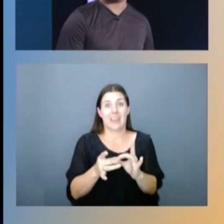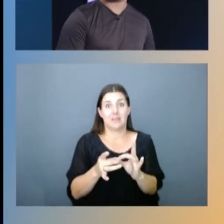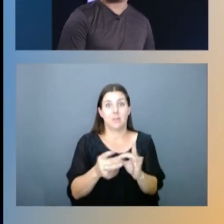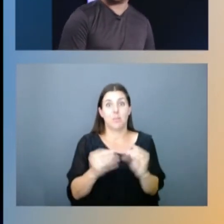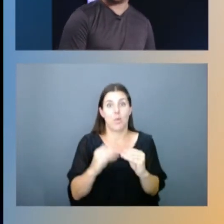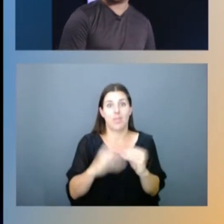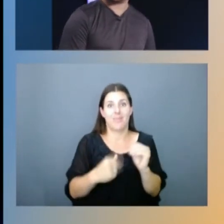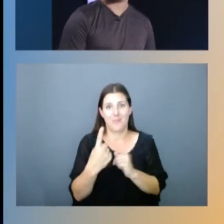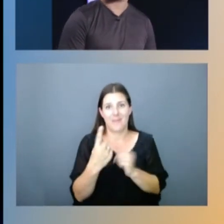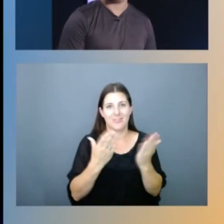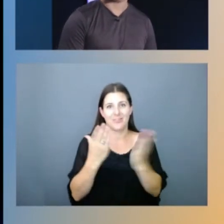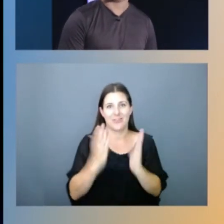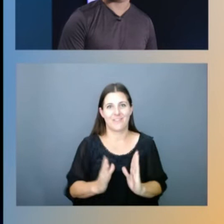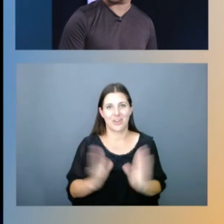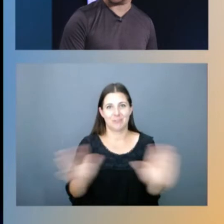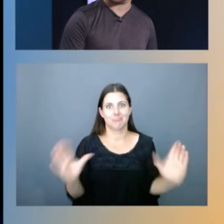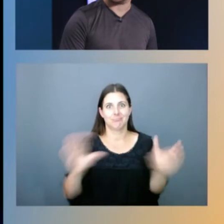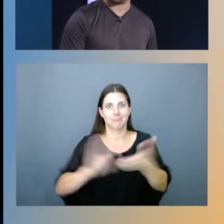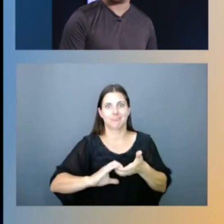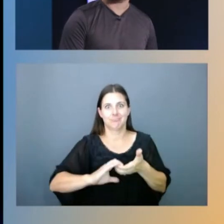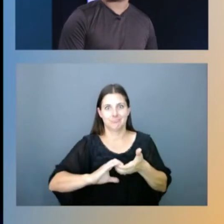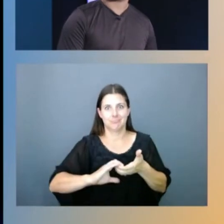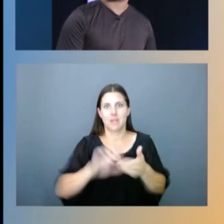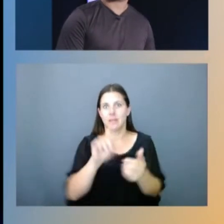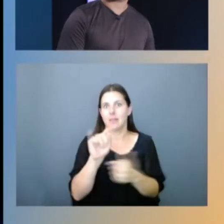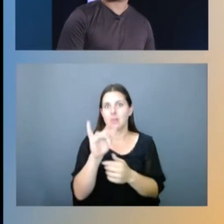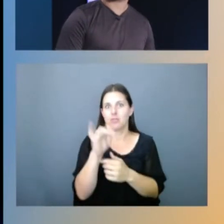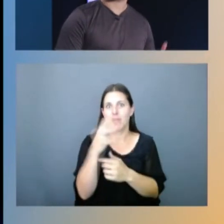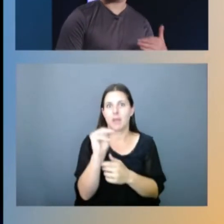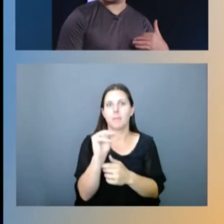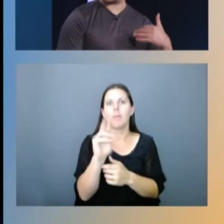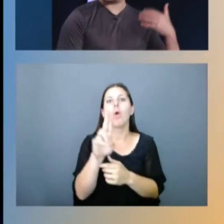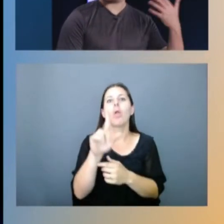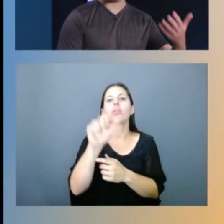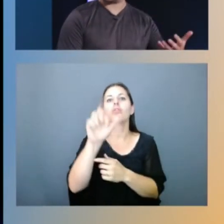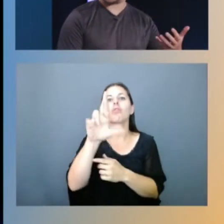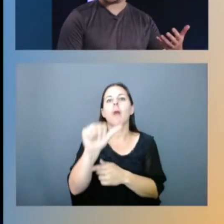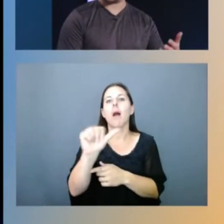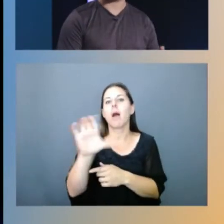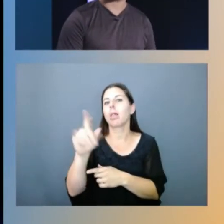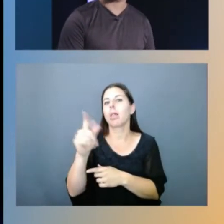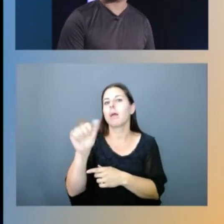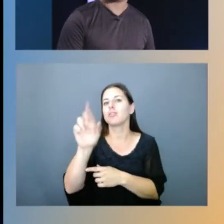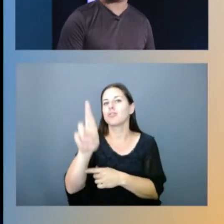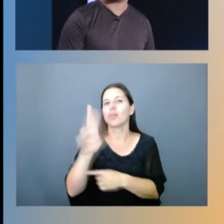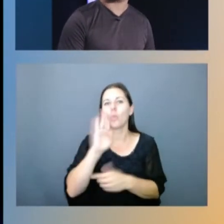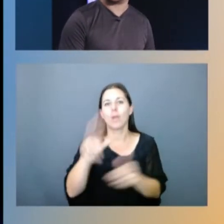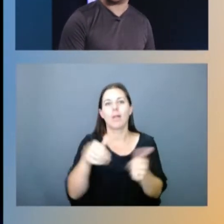we offer the Trainium ultra cluster, which connects more than 10,000 training devices together